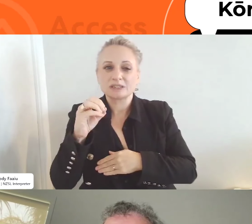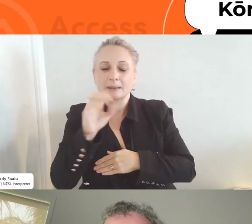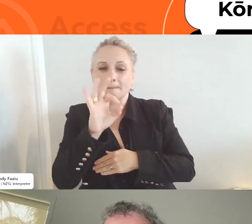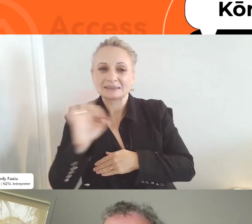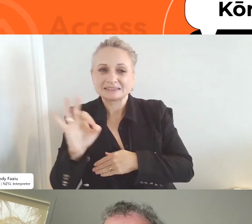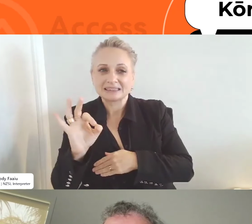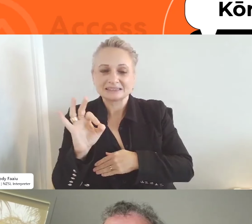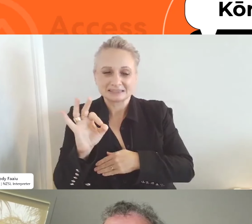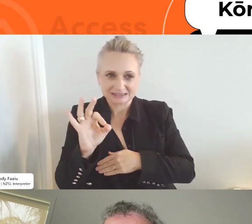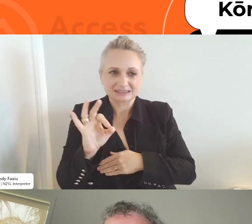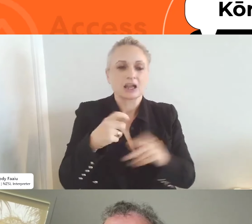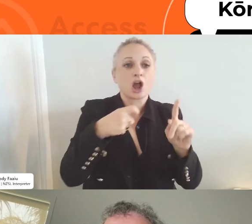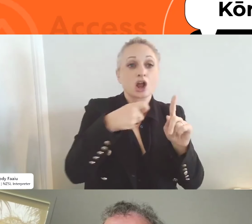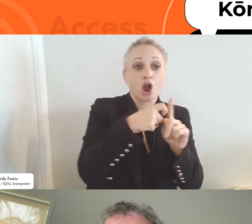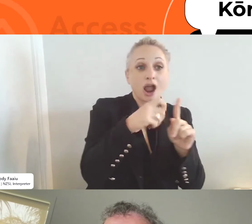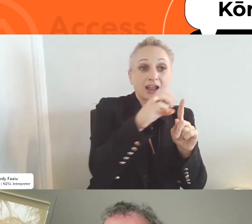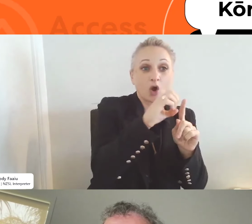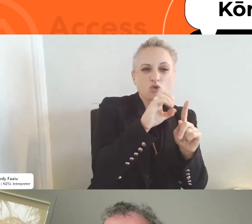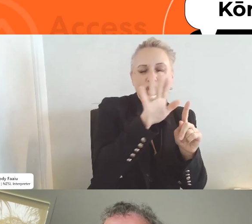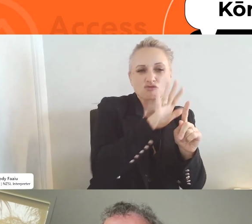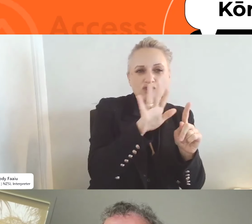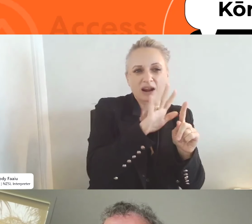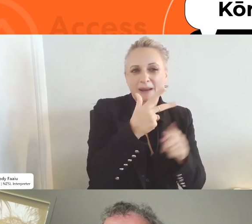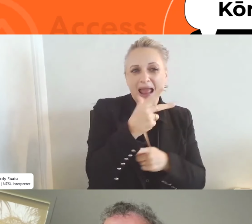player in that same space and it's a real pleasure to be here, thanks